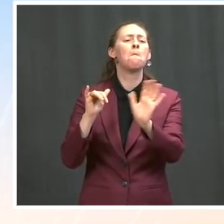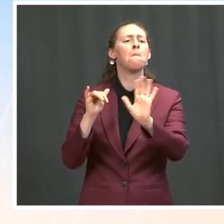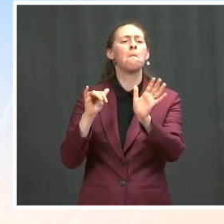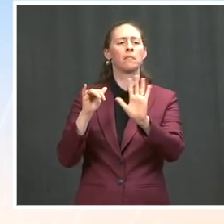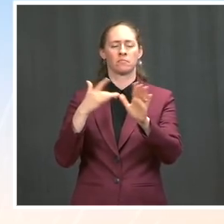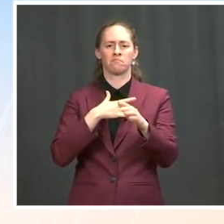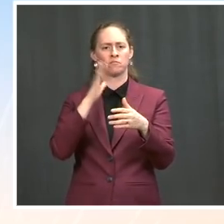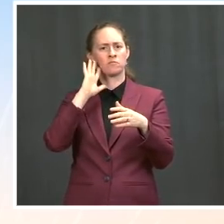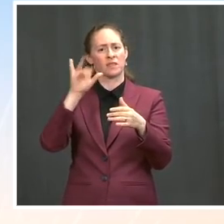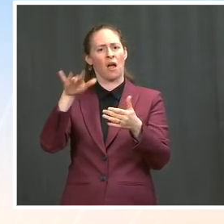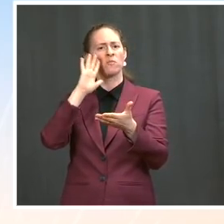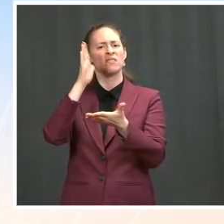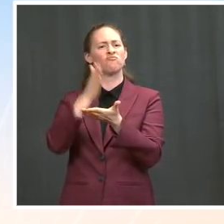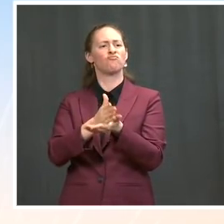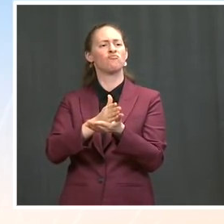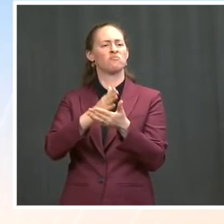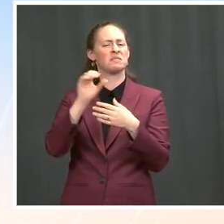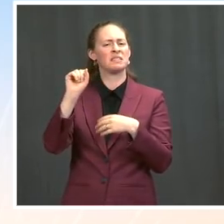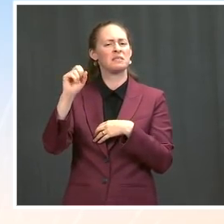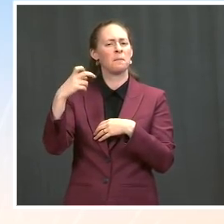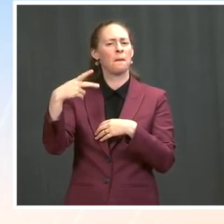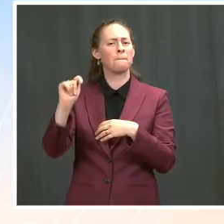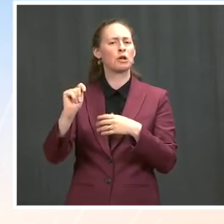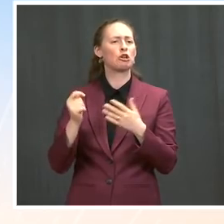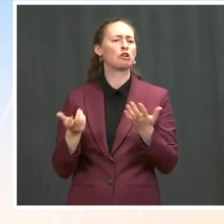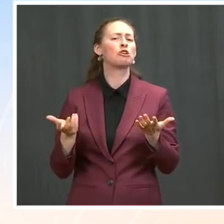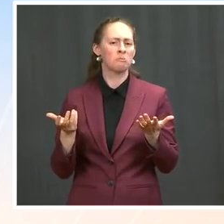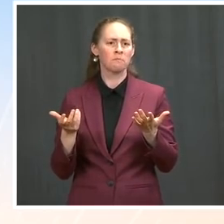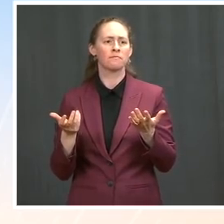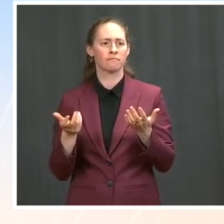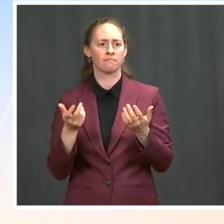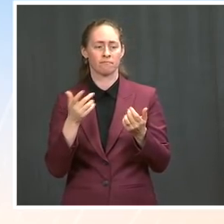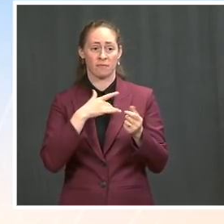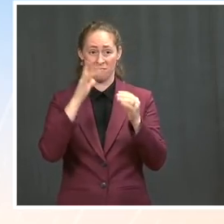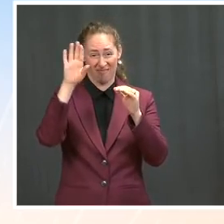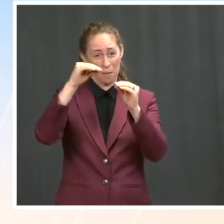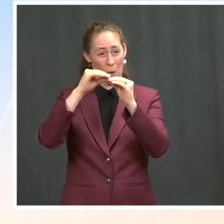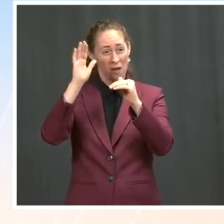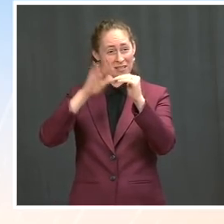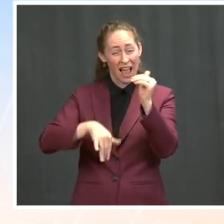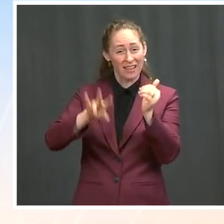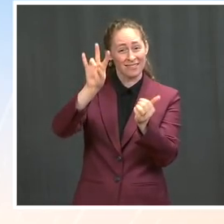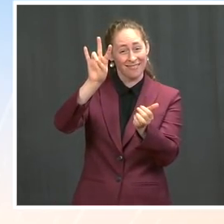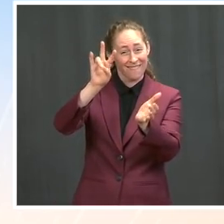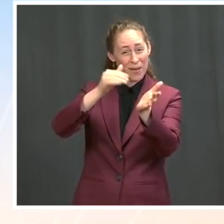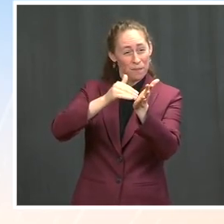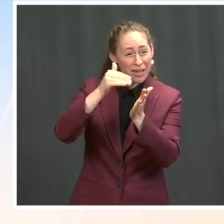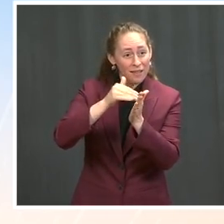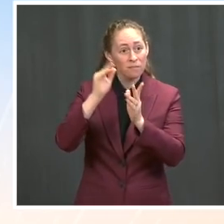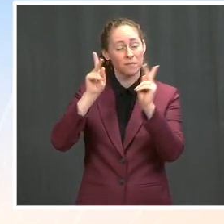We continue to believe that, with more than 7 million people out of work, that there's still additional assistance we should give to the American public.